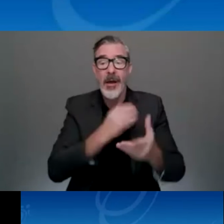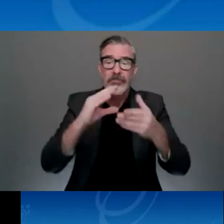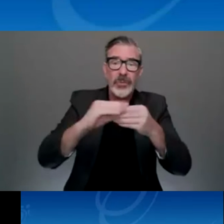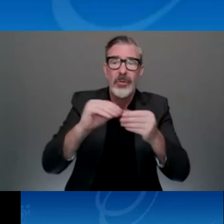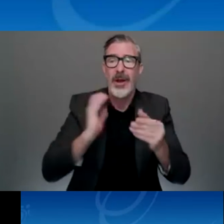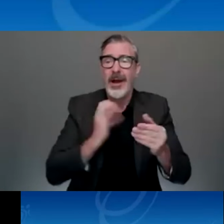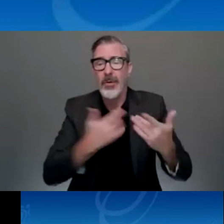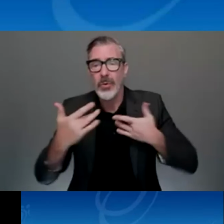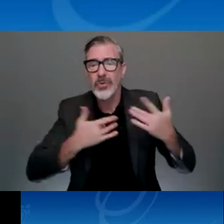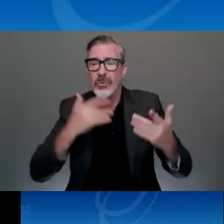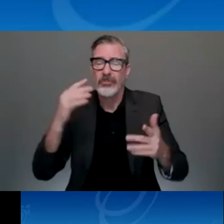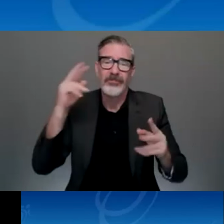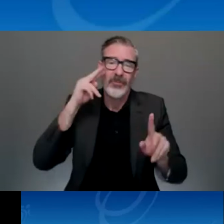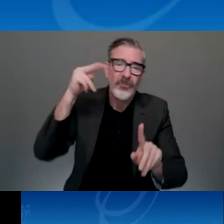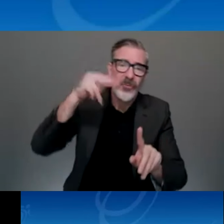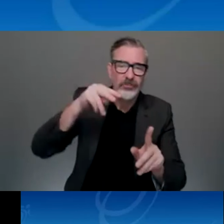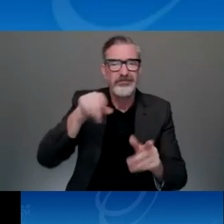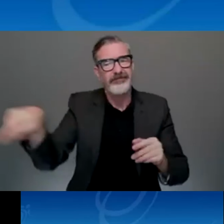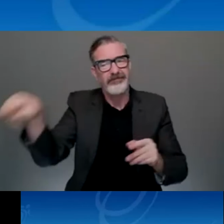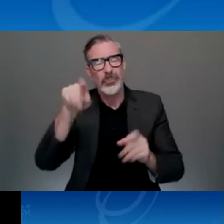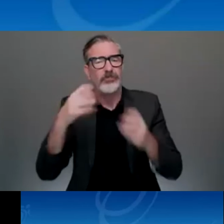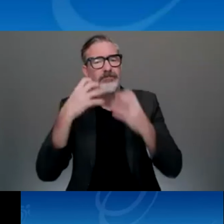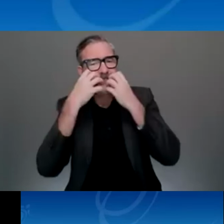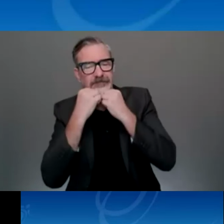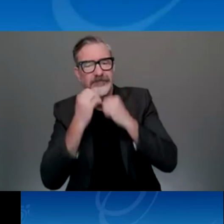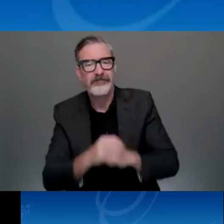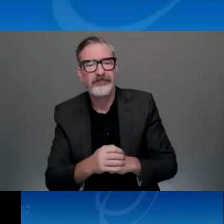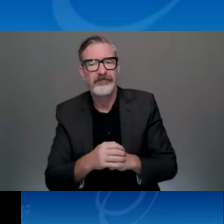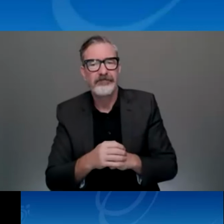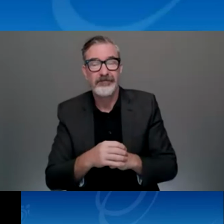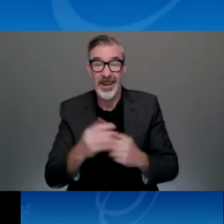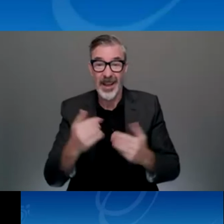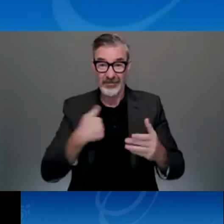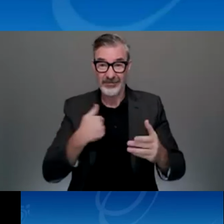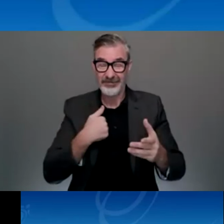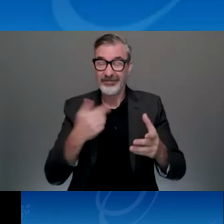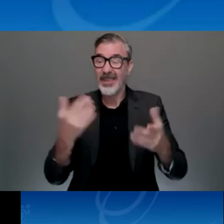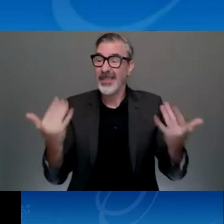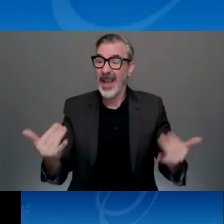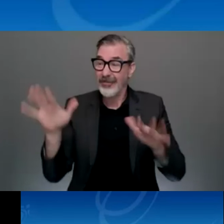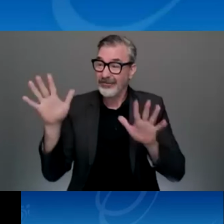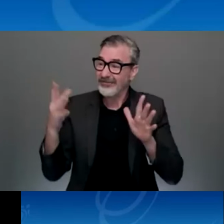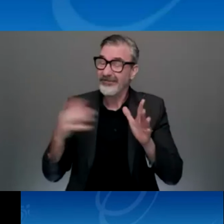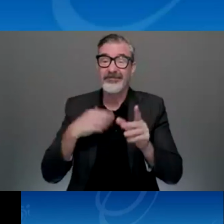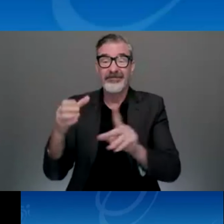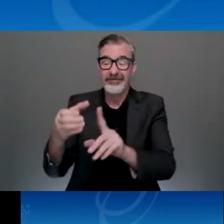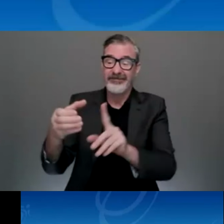Through exclusion [clears throat] living through exclusion has given me a profound understanding of its impact.